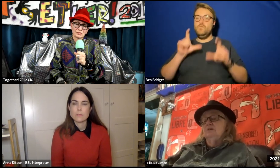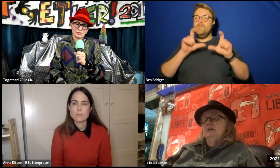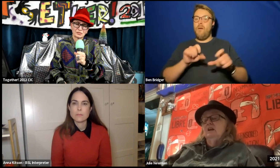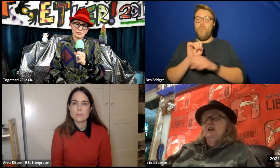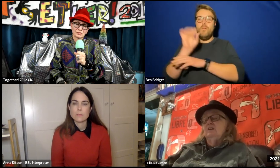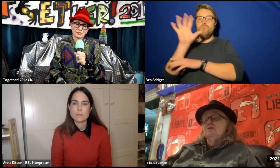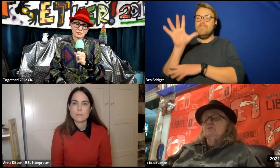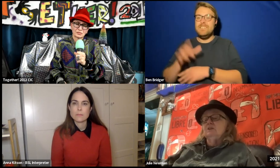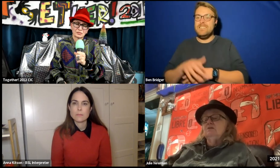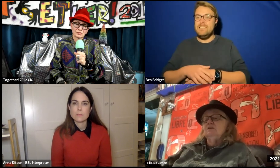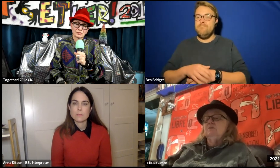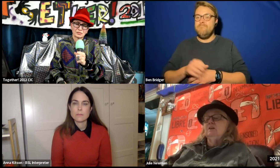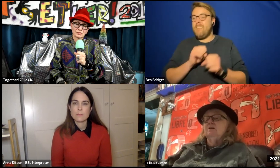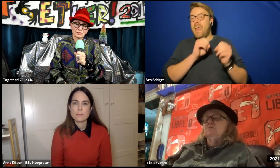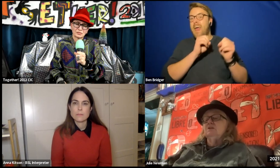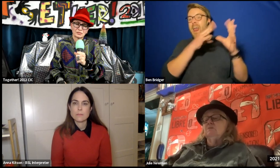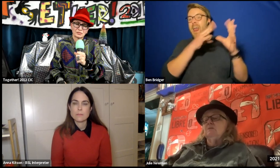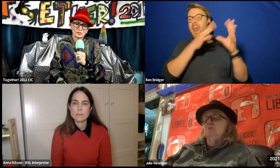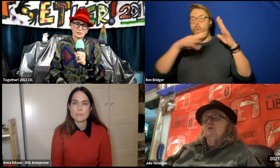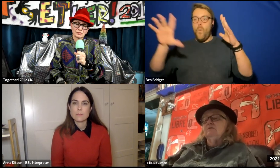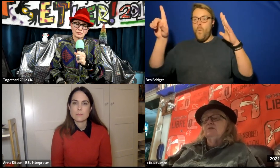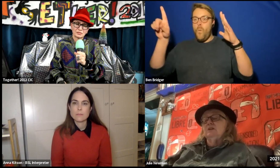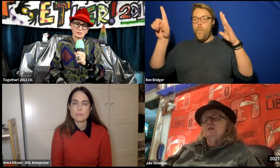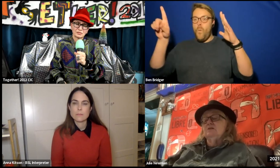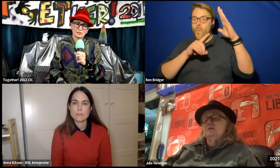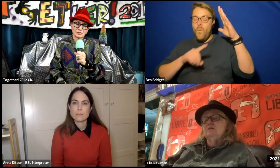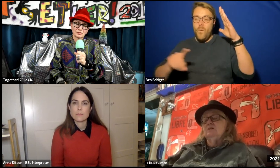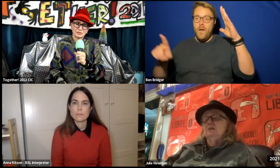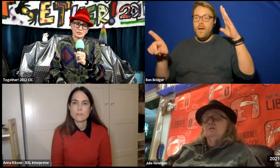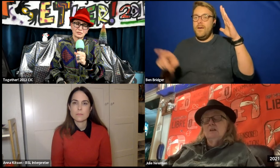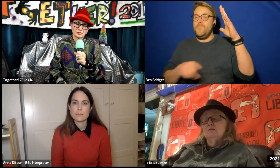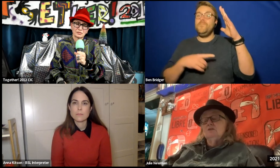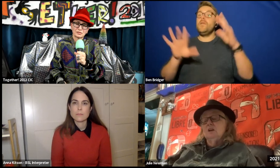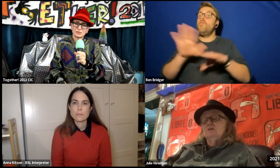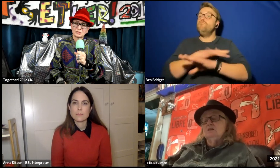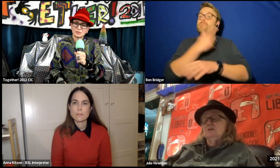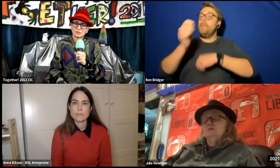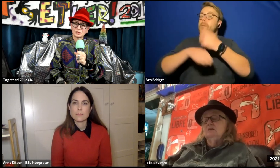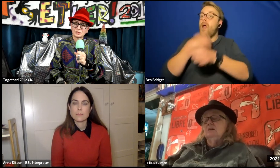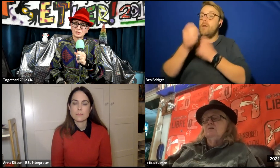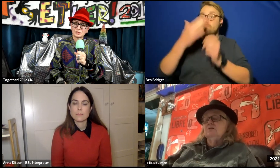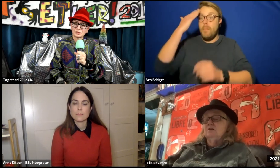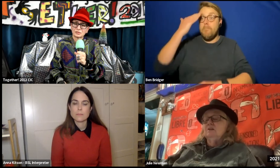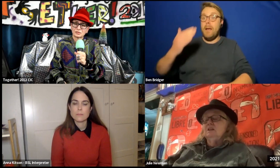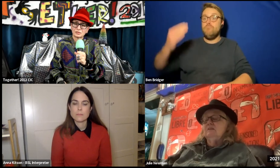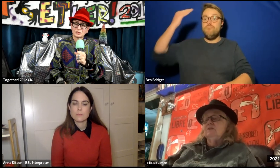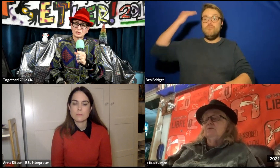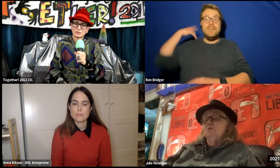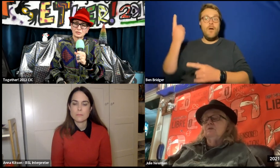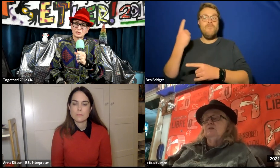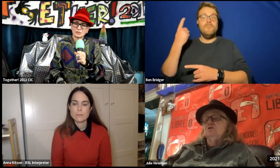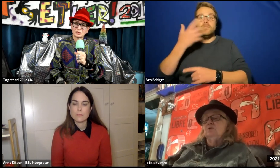As the greenery becomes a memory of a season Now changing, so the leaves fallen join